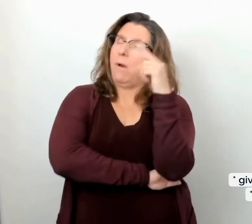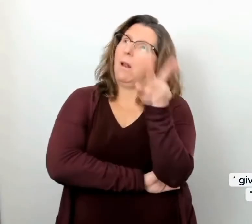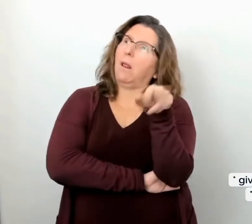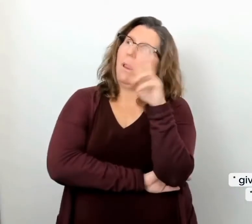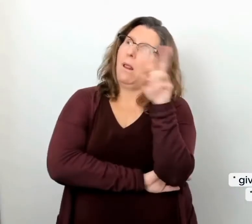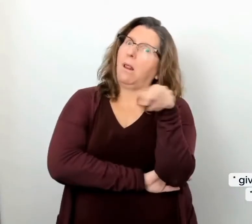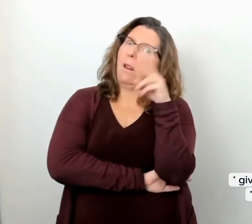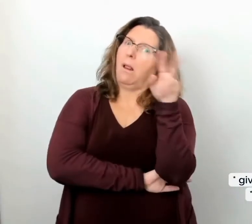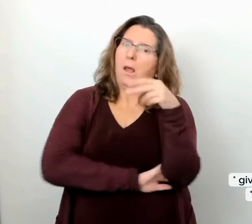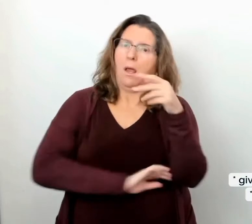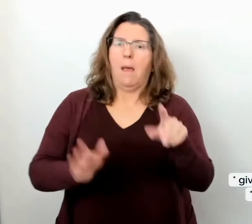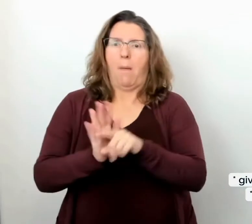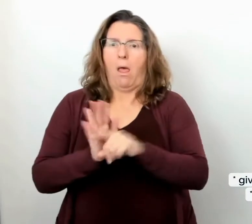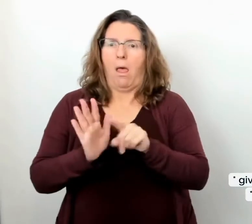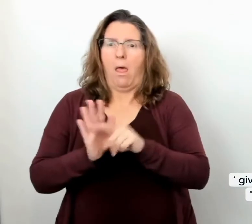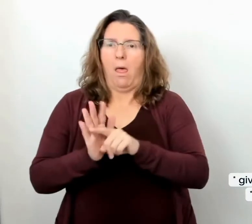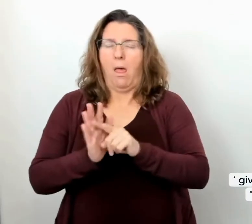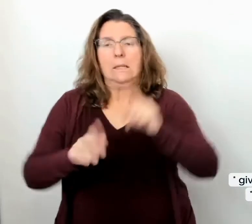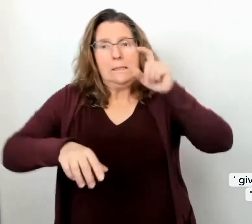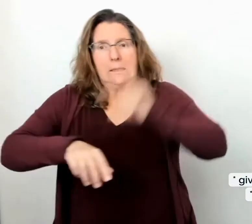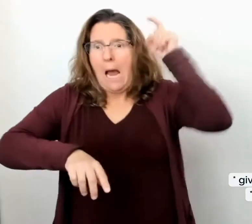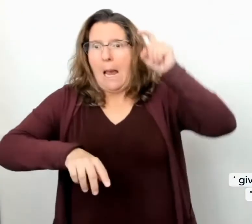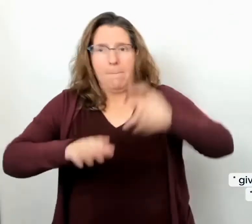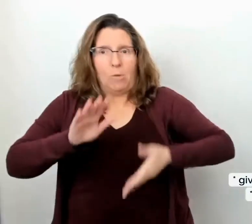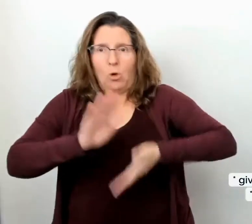and at the final bell's ring that I went straight home,